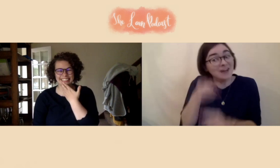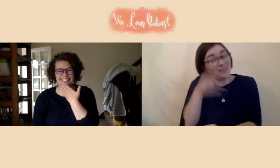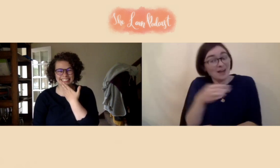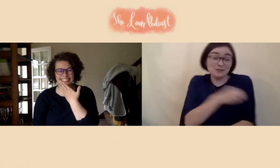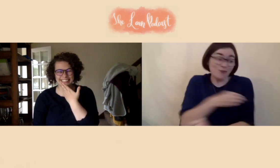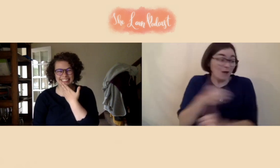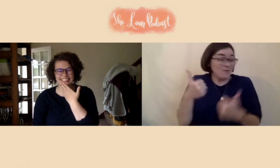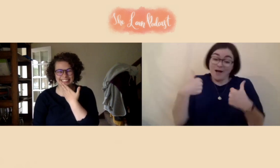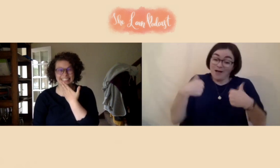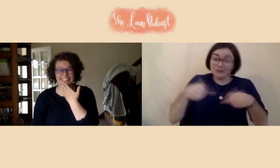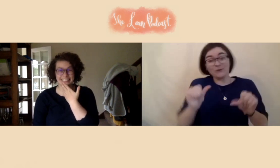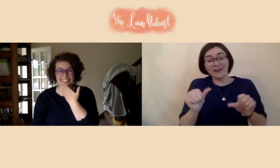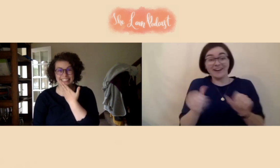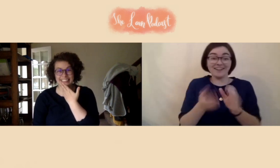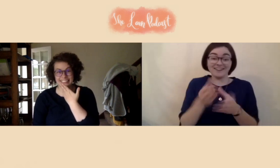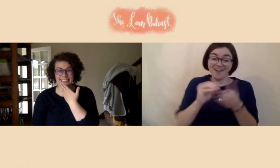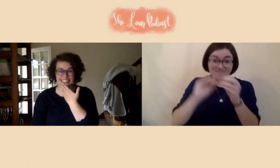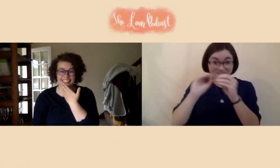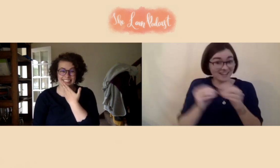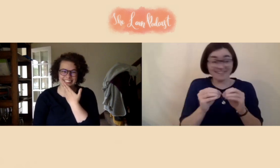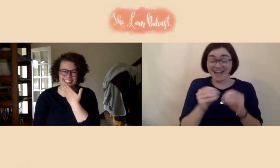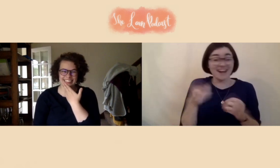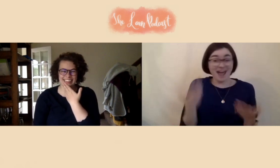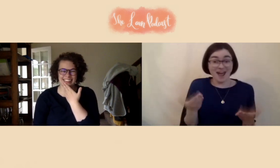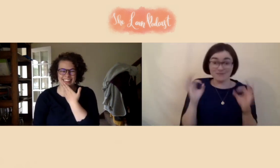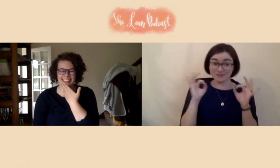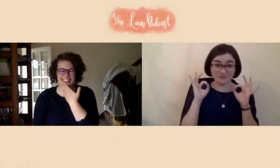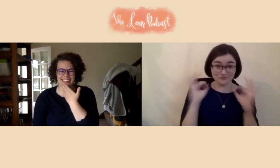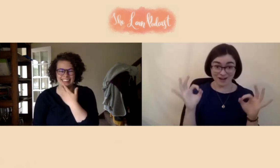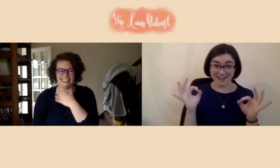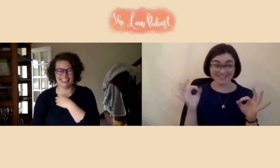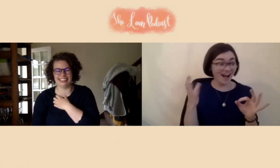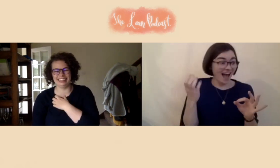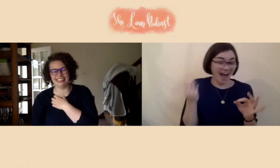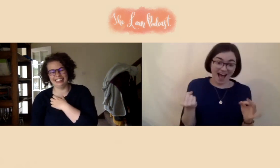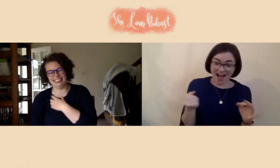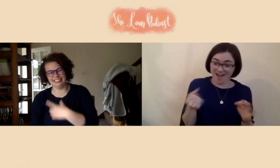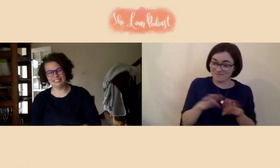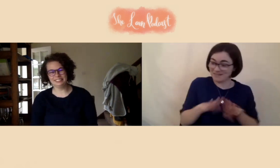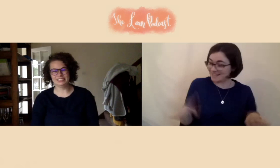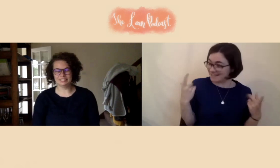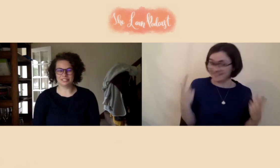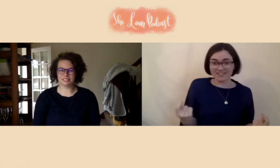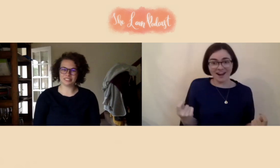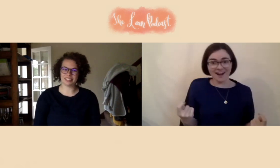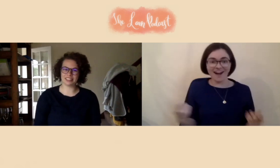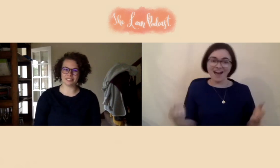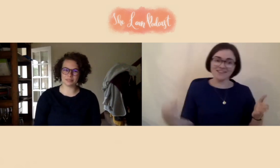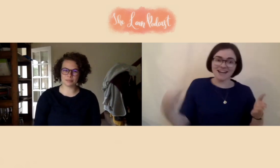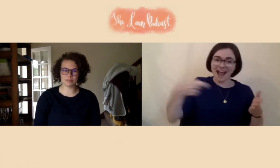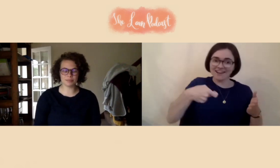I've got, I now have a desk chair. I've got an extra screen. Things have really,